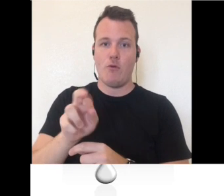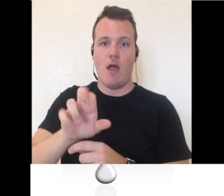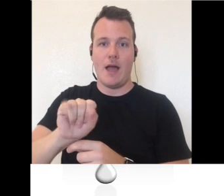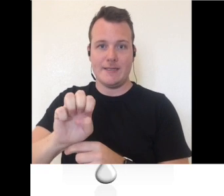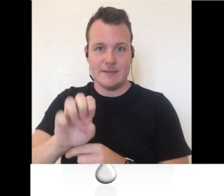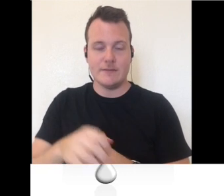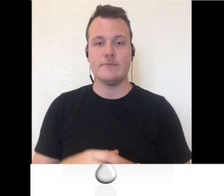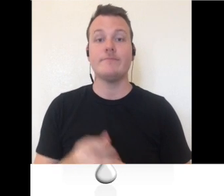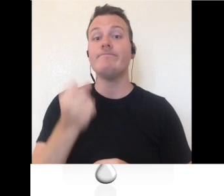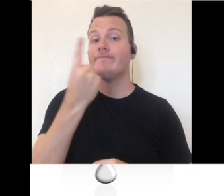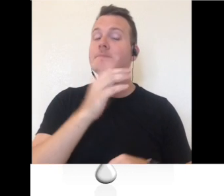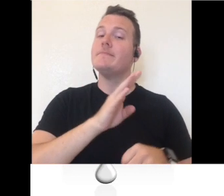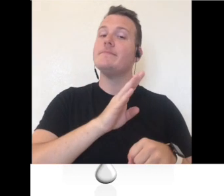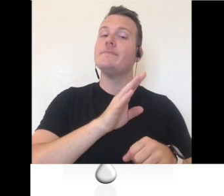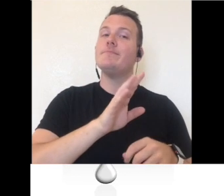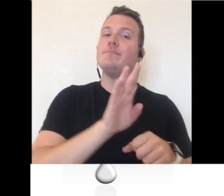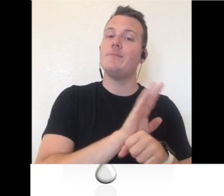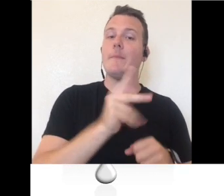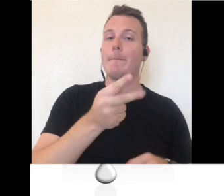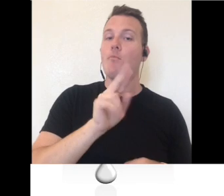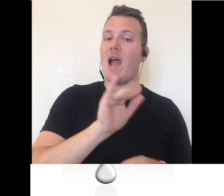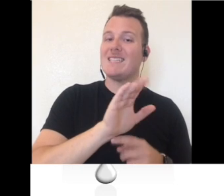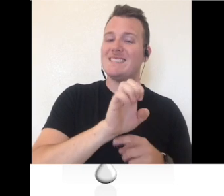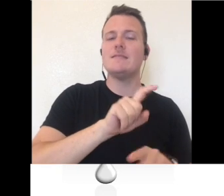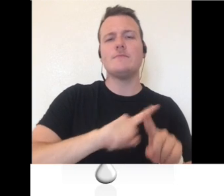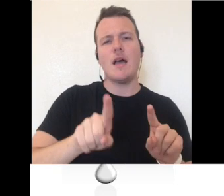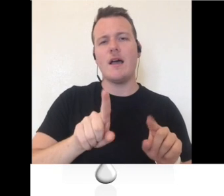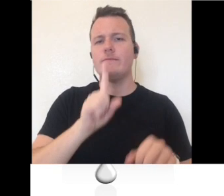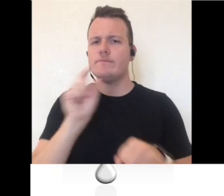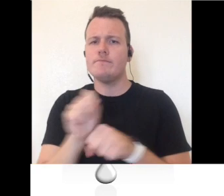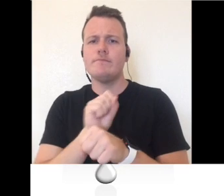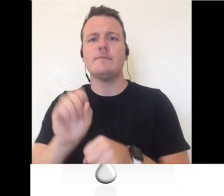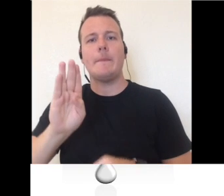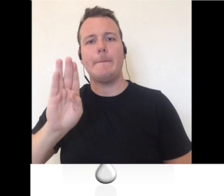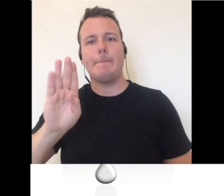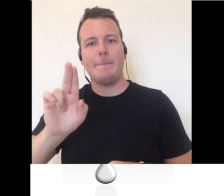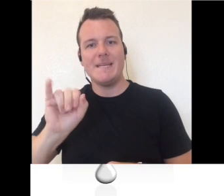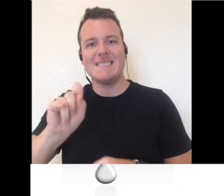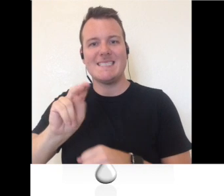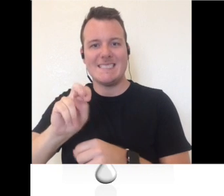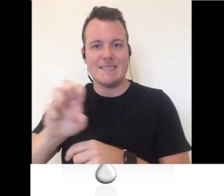particular business enterprise. And although it's a practice, it really is a